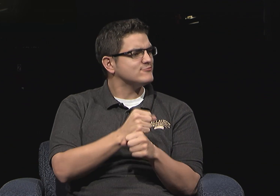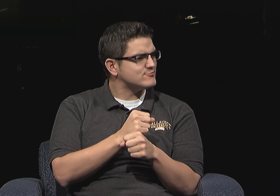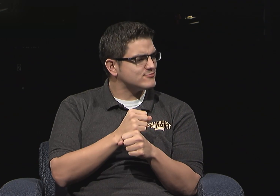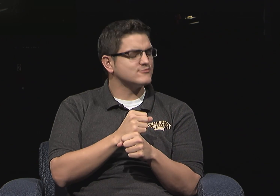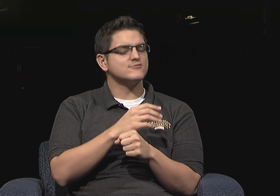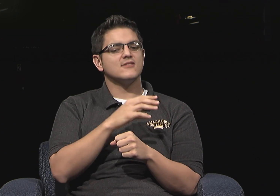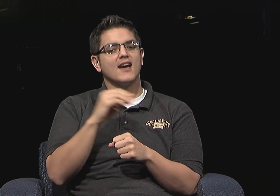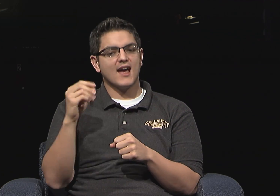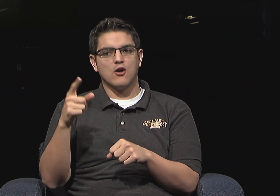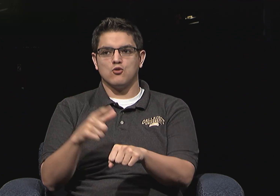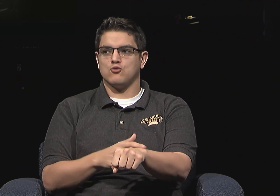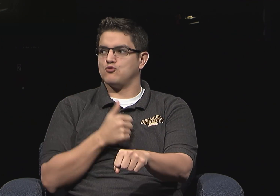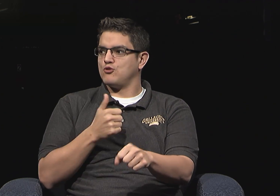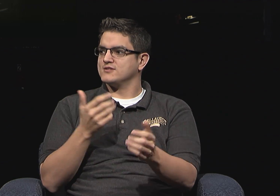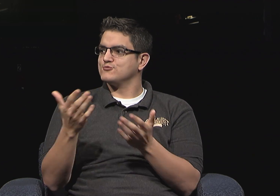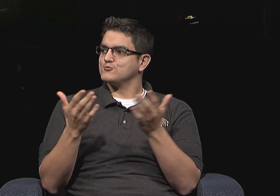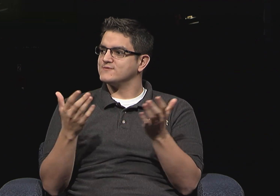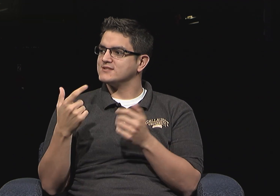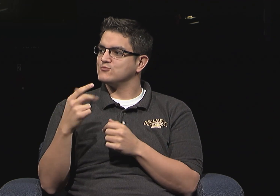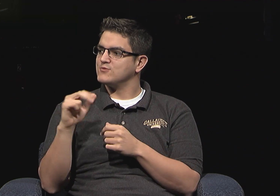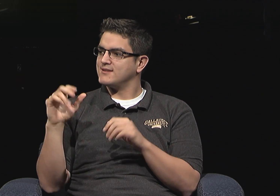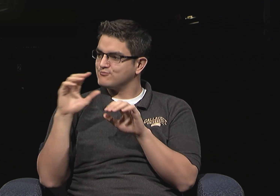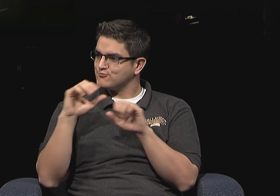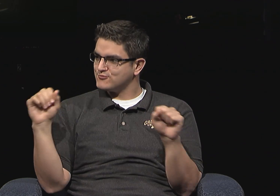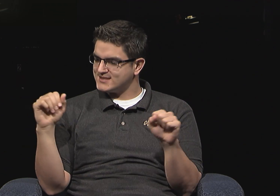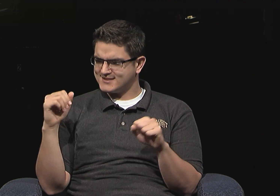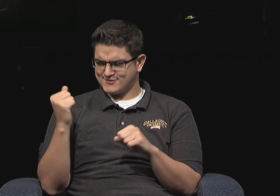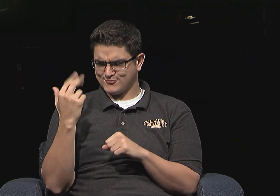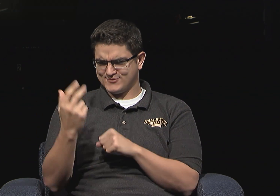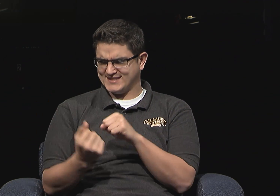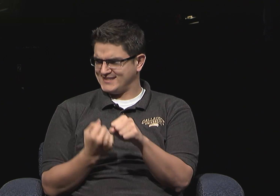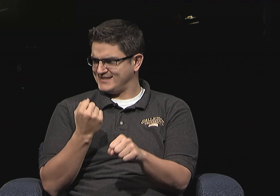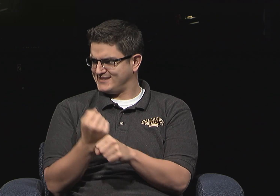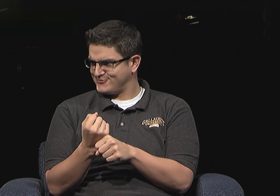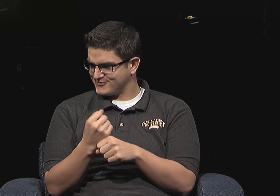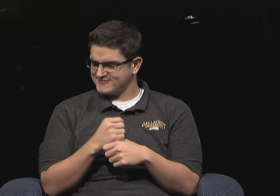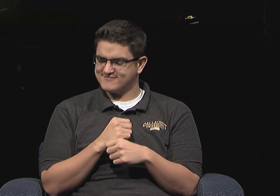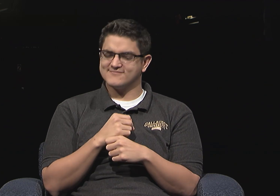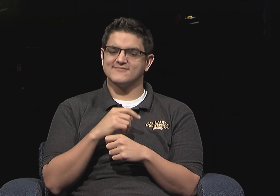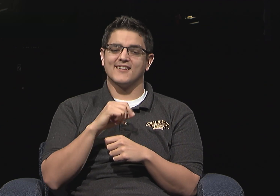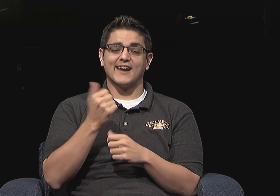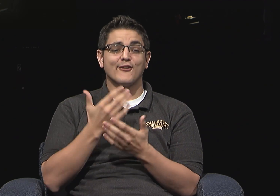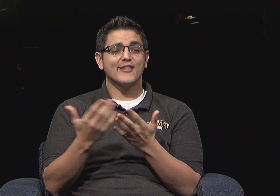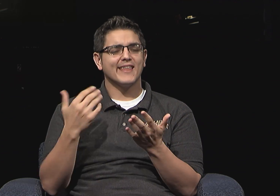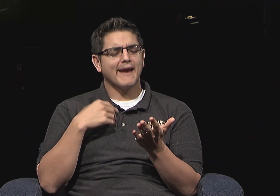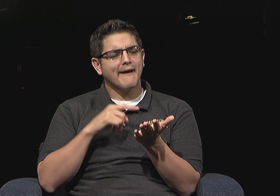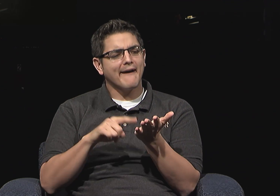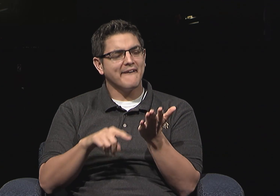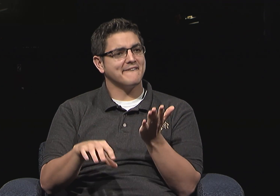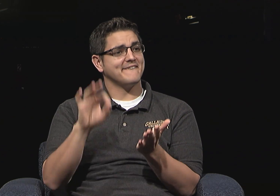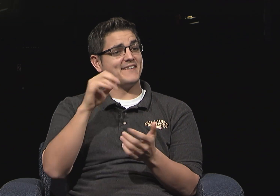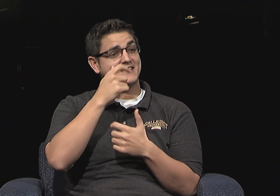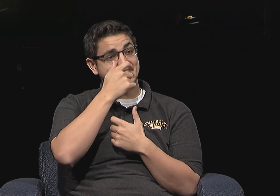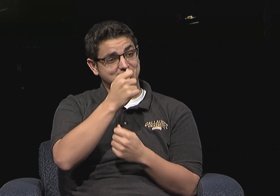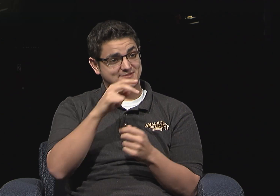and was the longest-serving president at 13 years. Another thing I found very interesting in my research